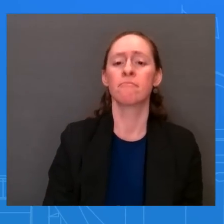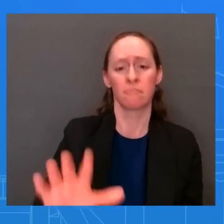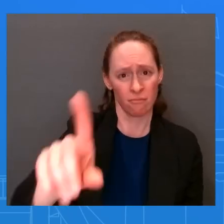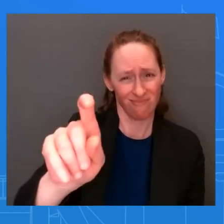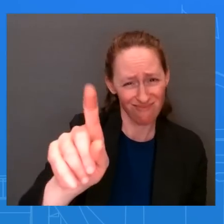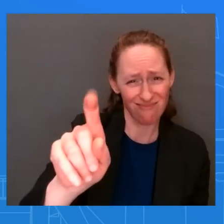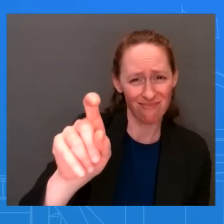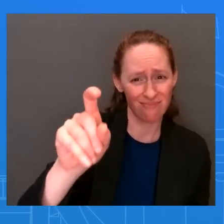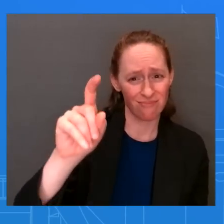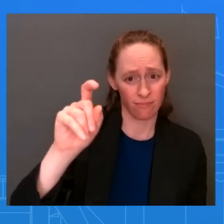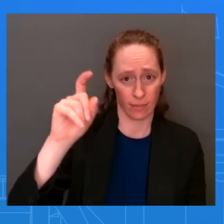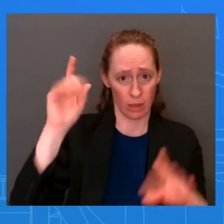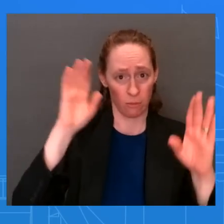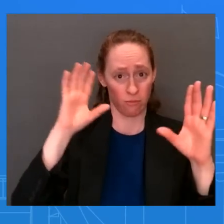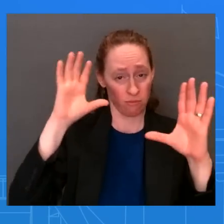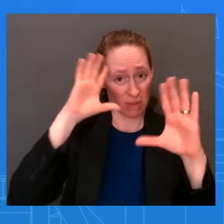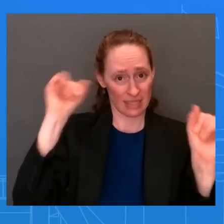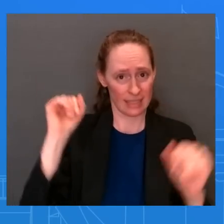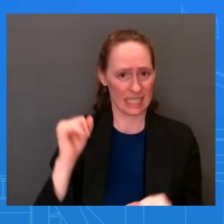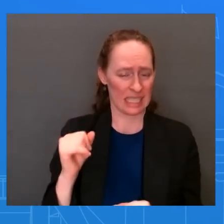Or is he -- did he somehow regret